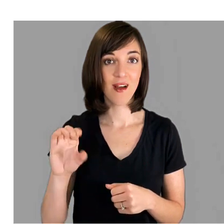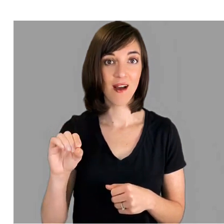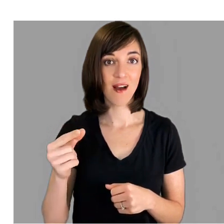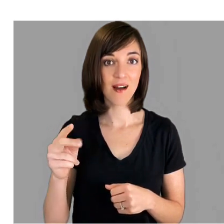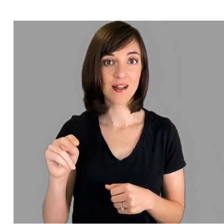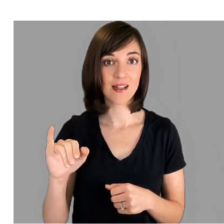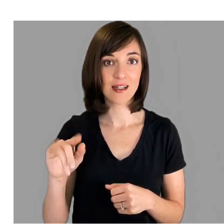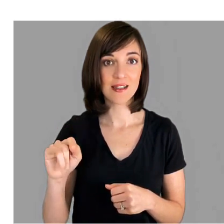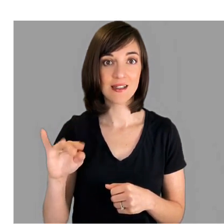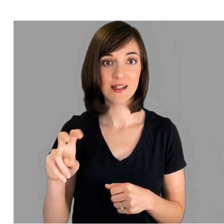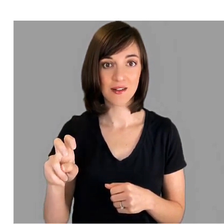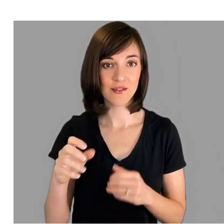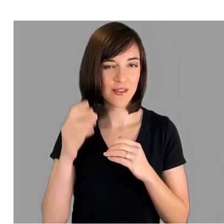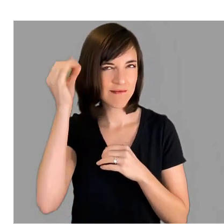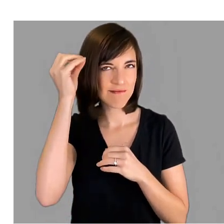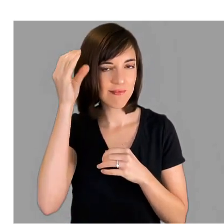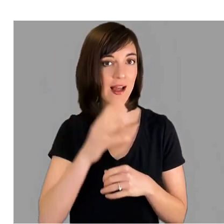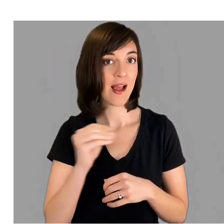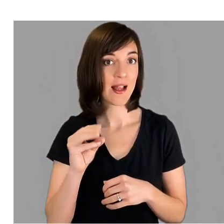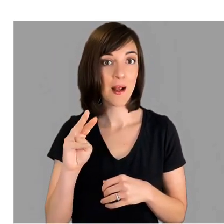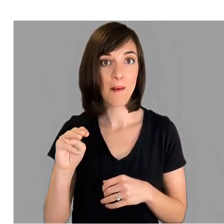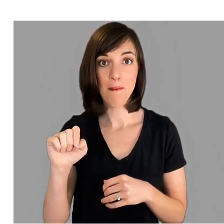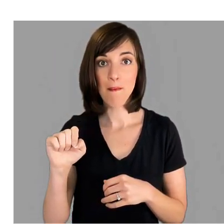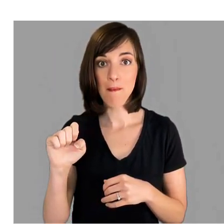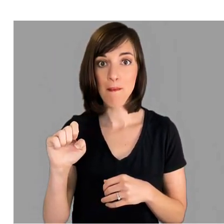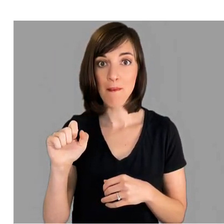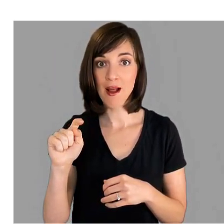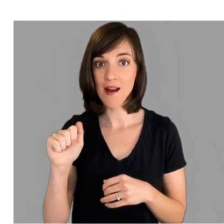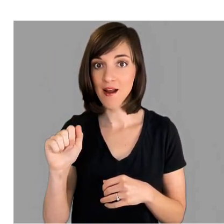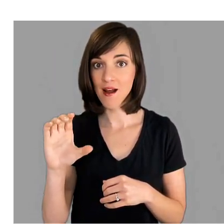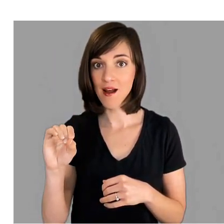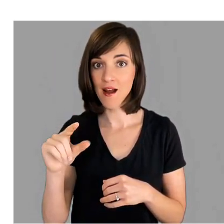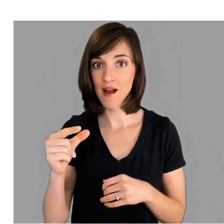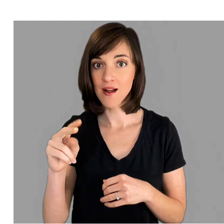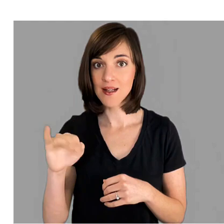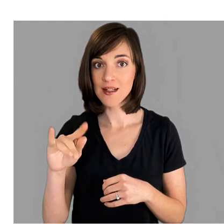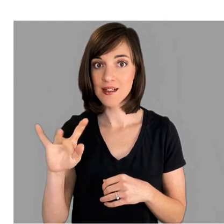Cognitive and metacognitive skills are two different but similar skills.